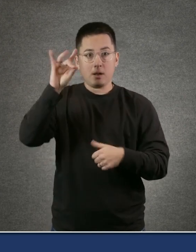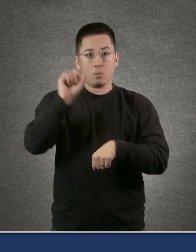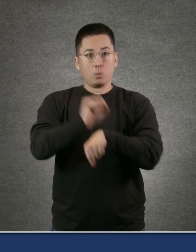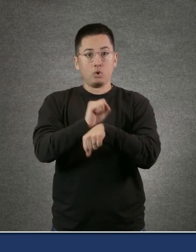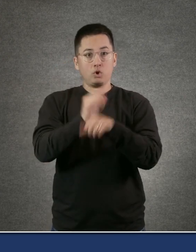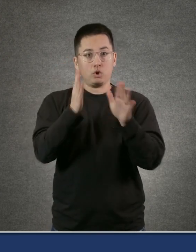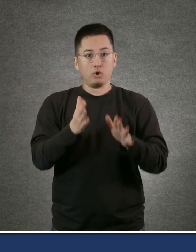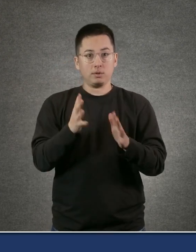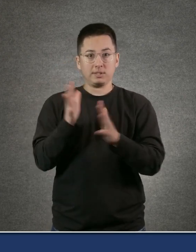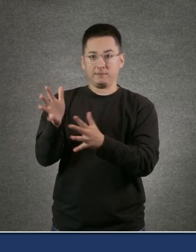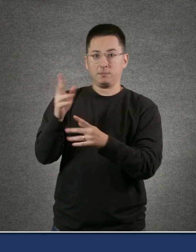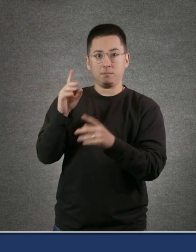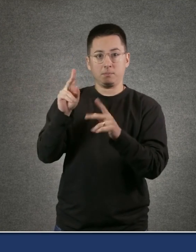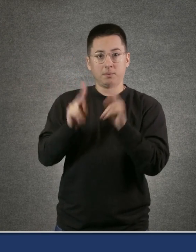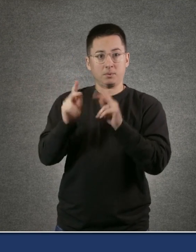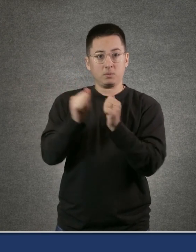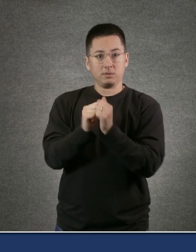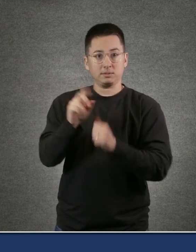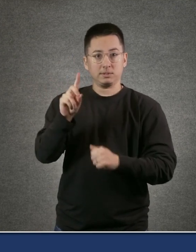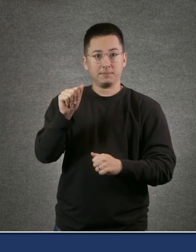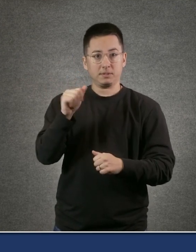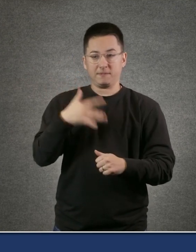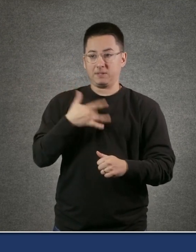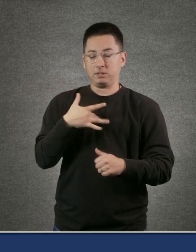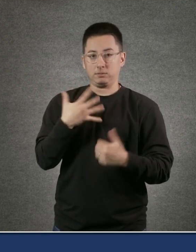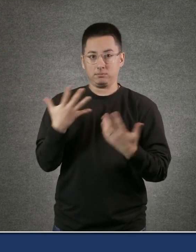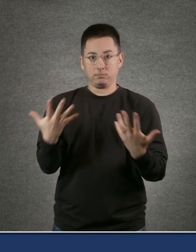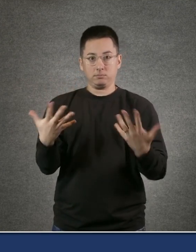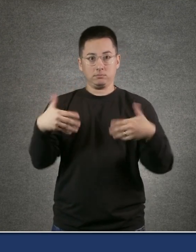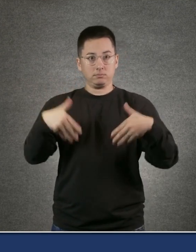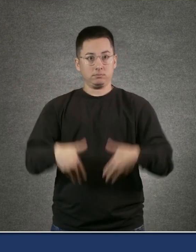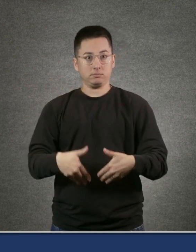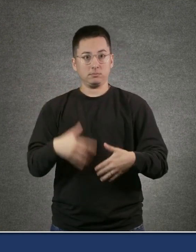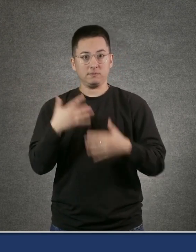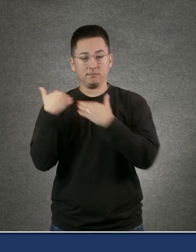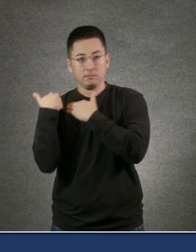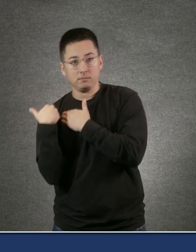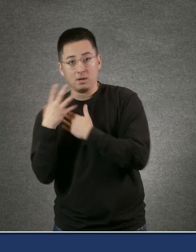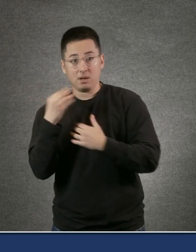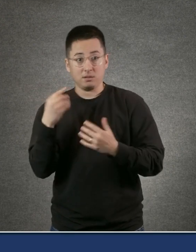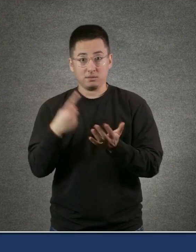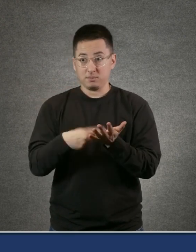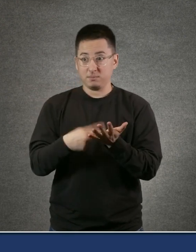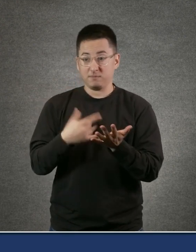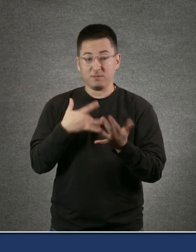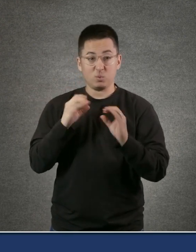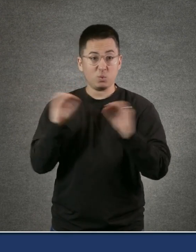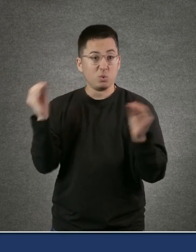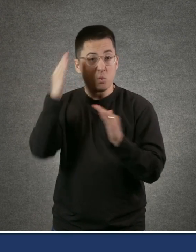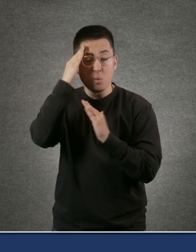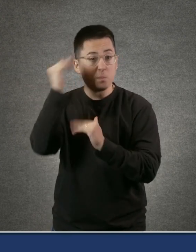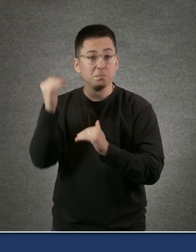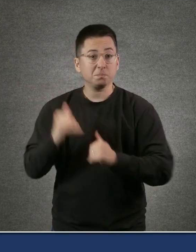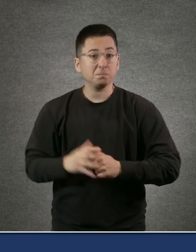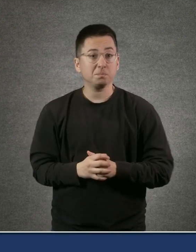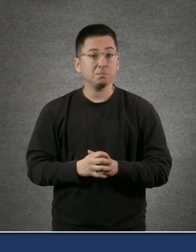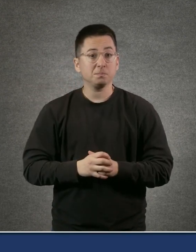very vulnerable, burdensome, and at times, without hope. Engineers solve problems.